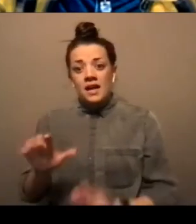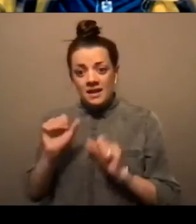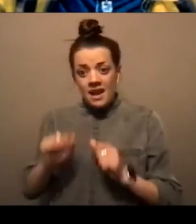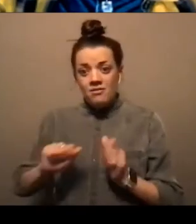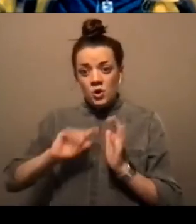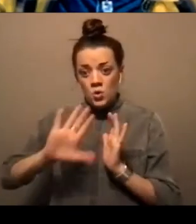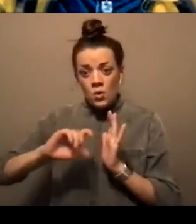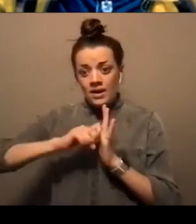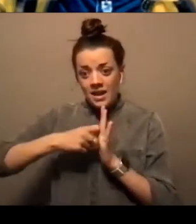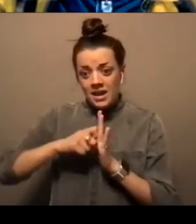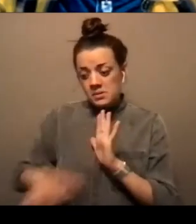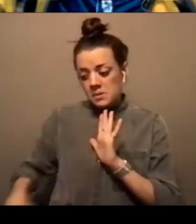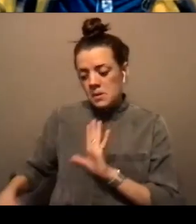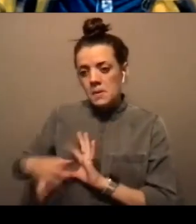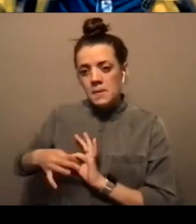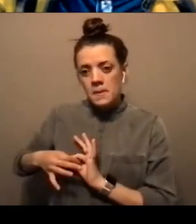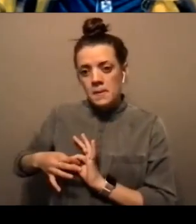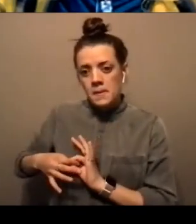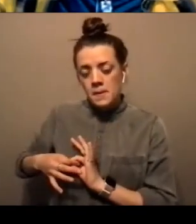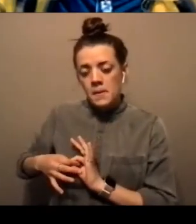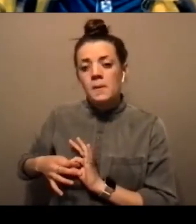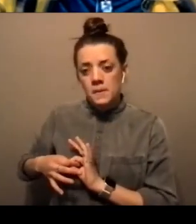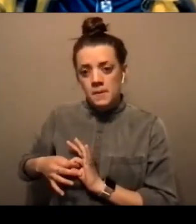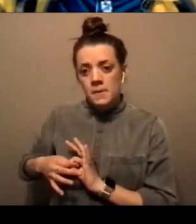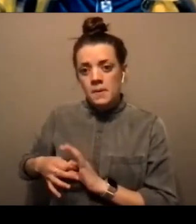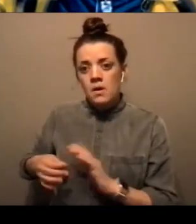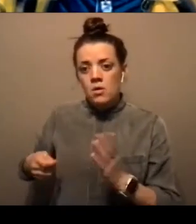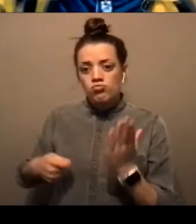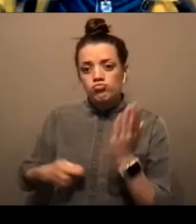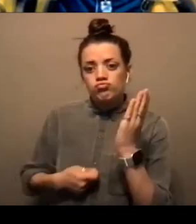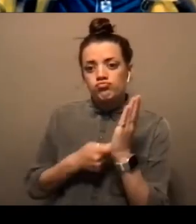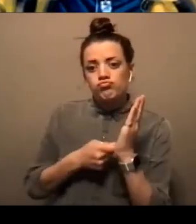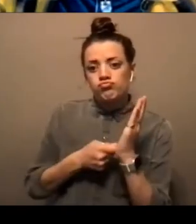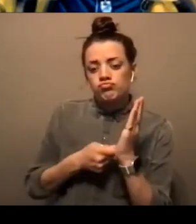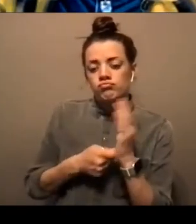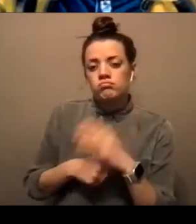and plug into your phone or other device